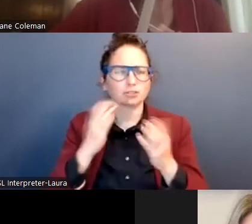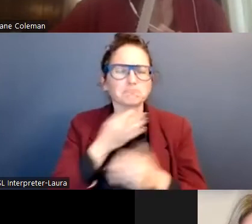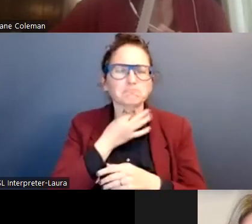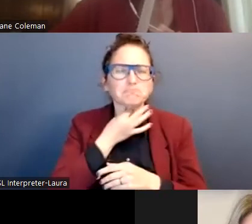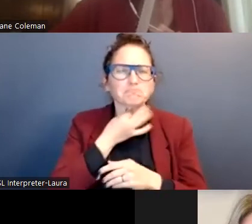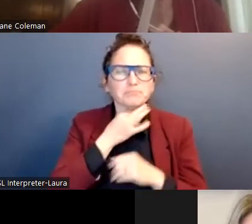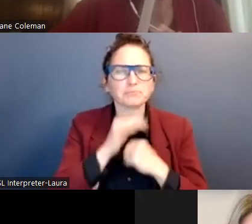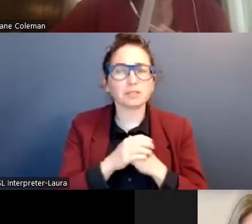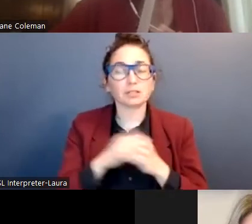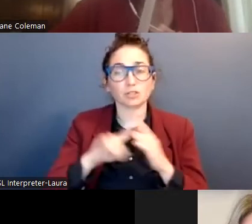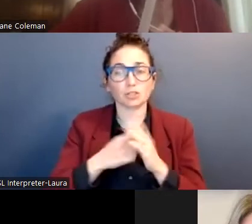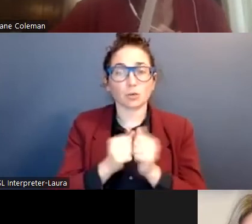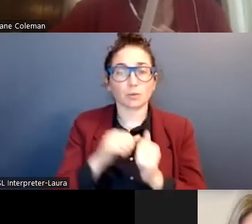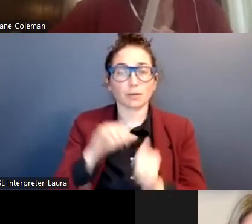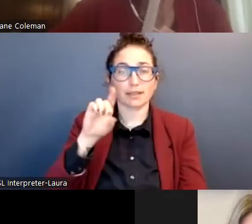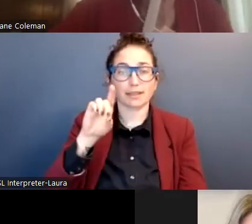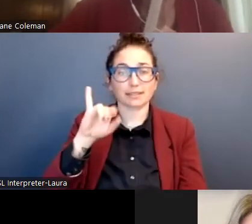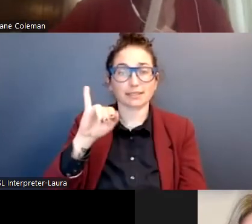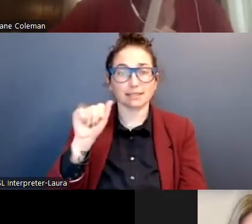we'd like to start with Diane and then after Diane, we'll go to Twara.